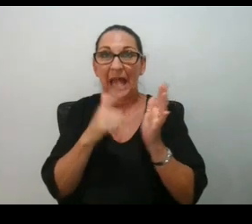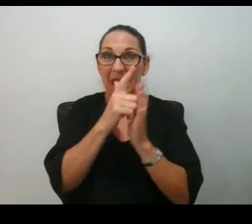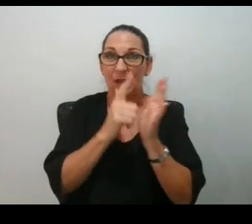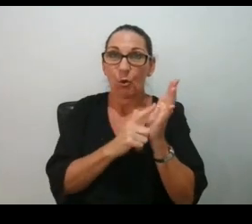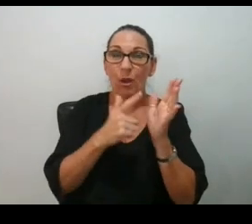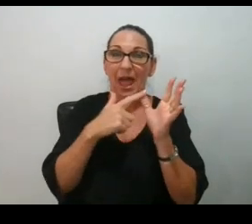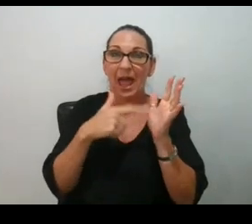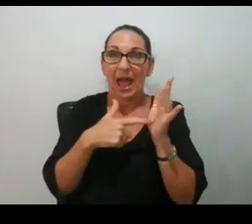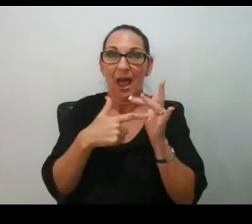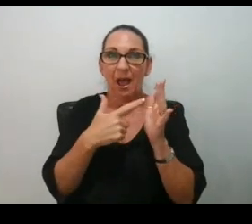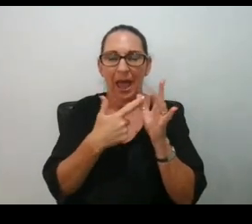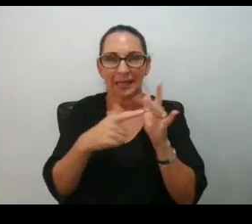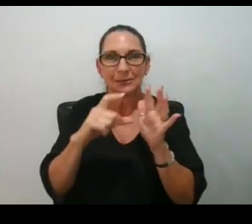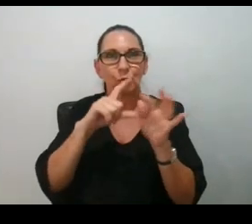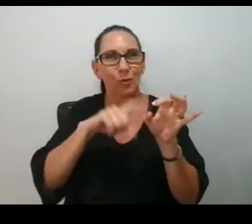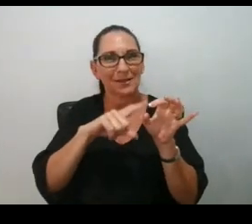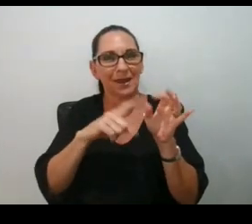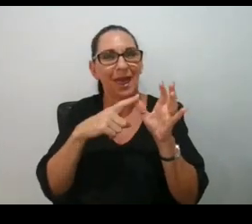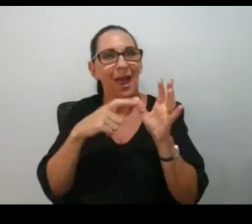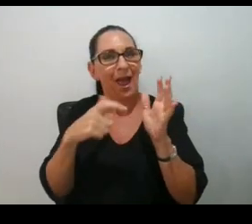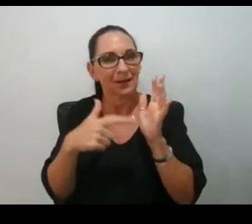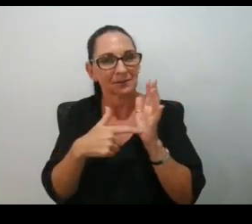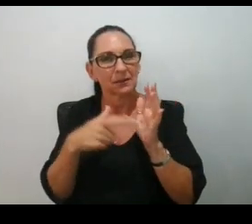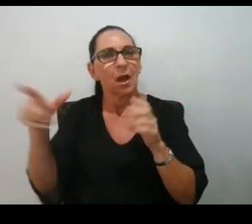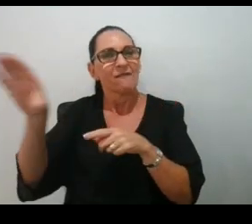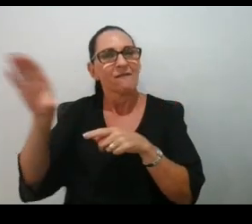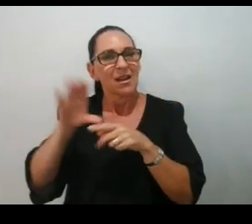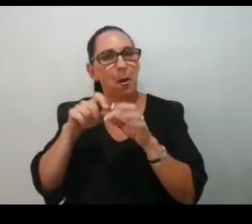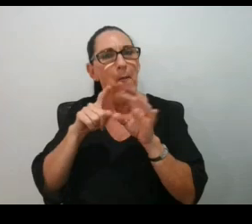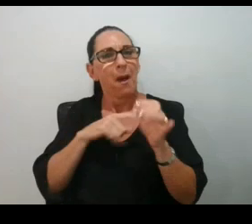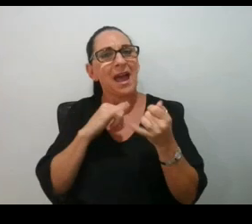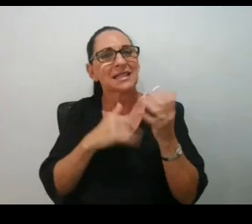state government for specific state law matters and by the federal government for federal law